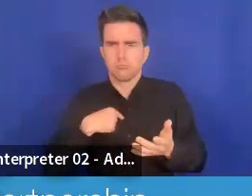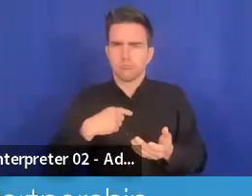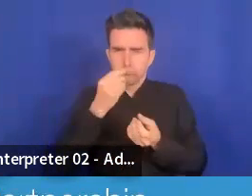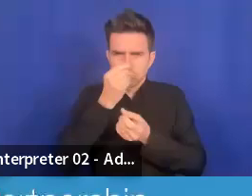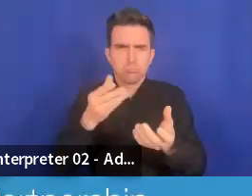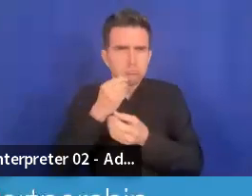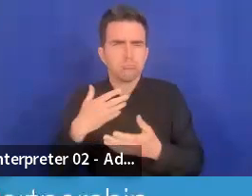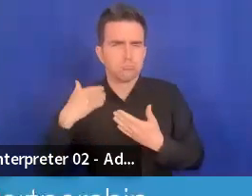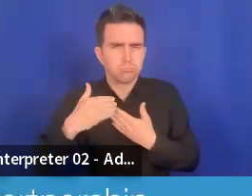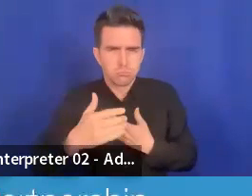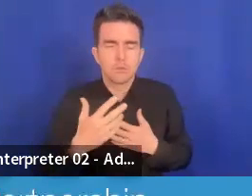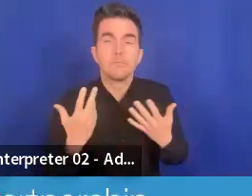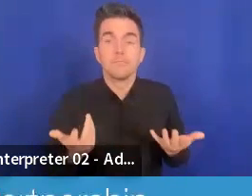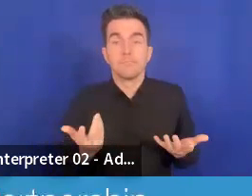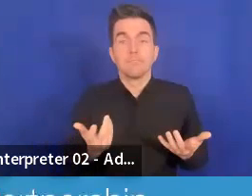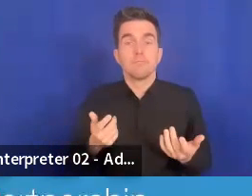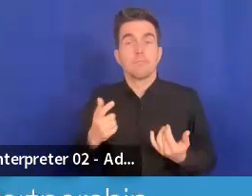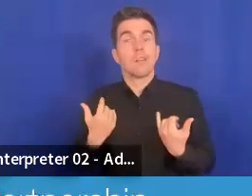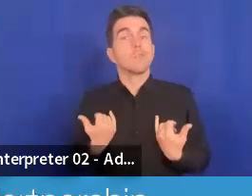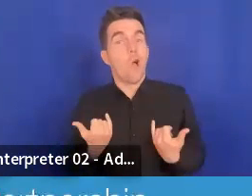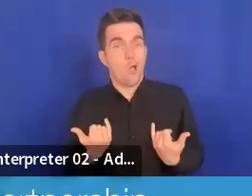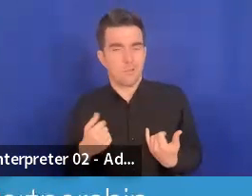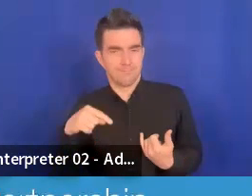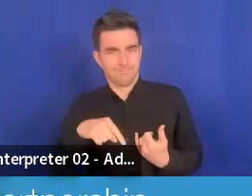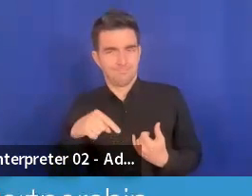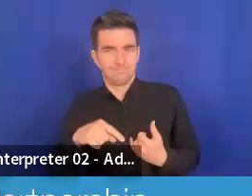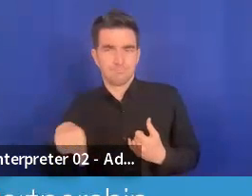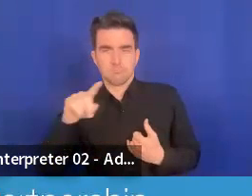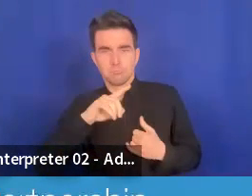It seems they will use the same methodology as last time.